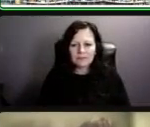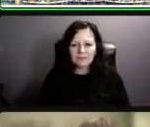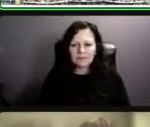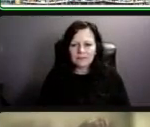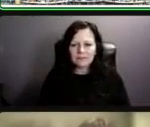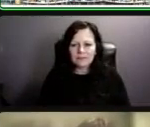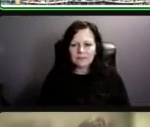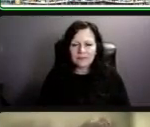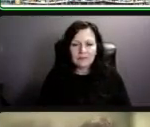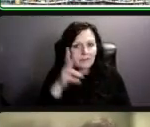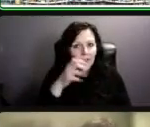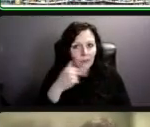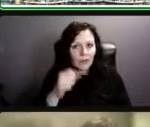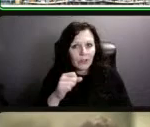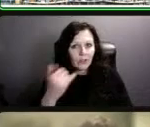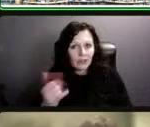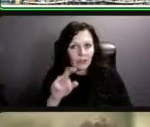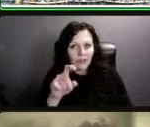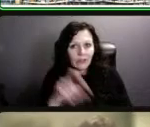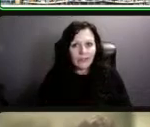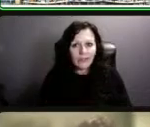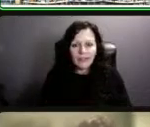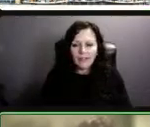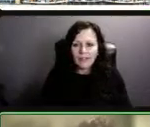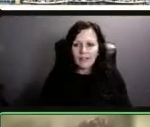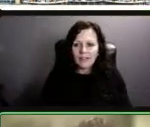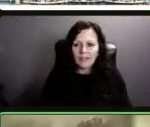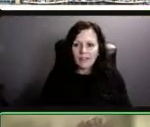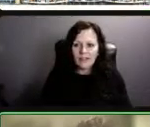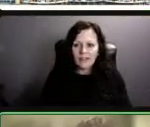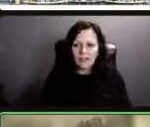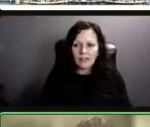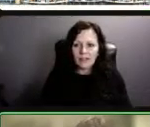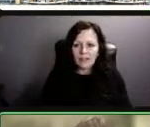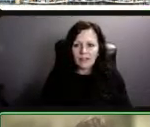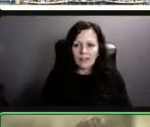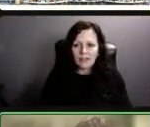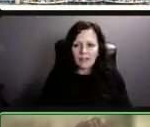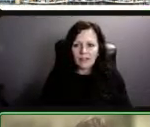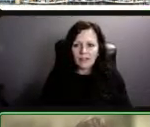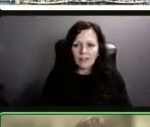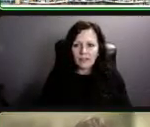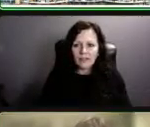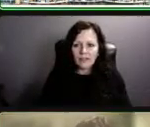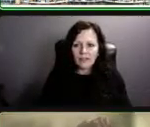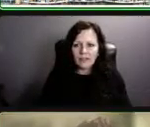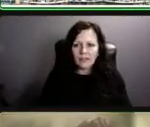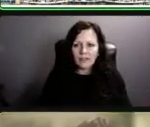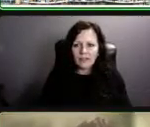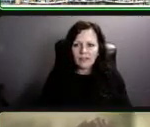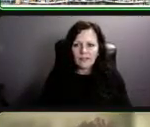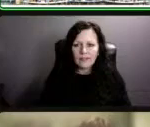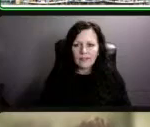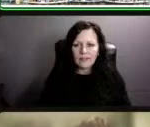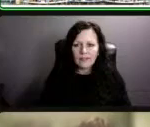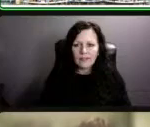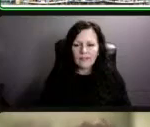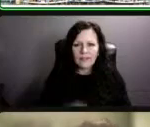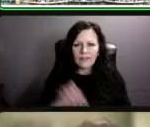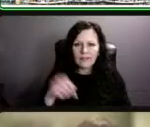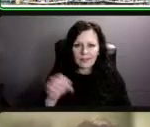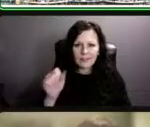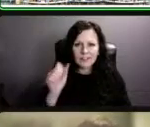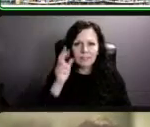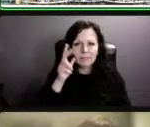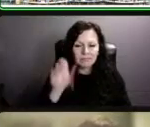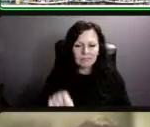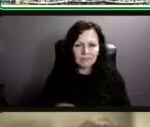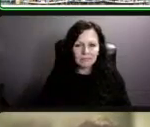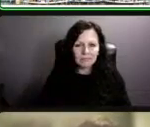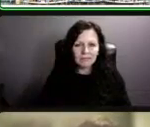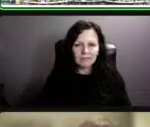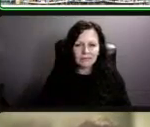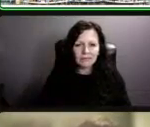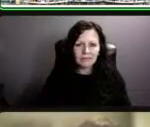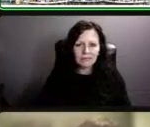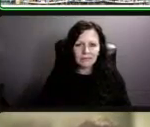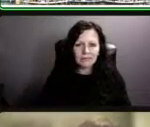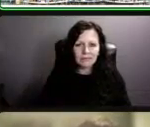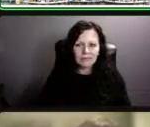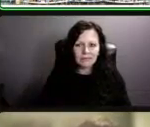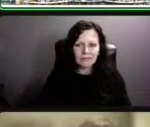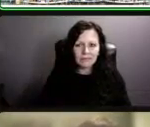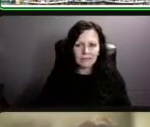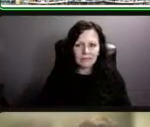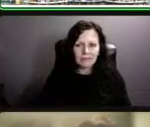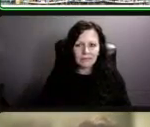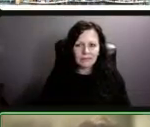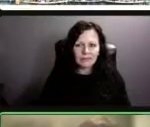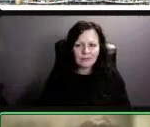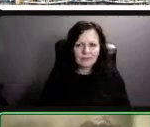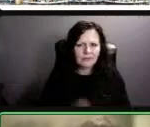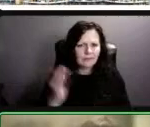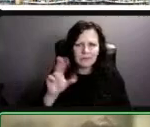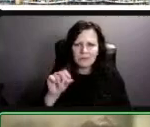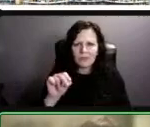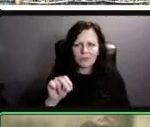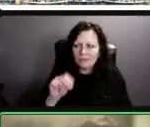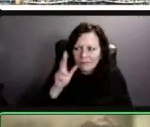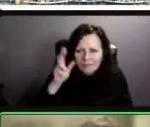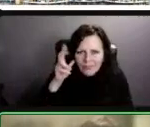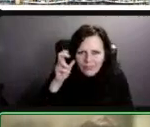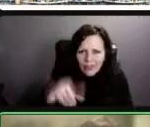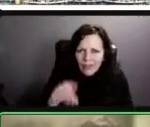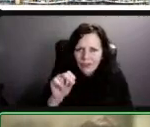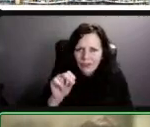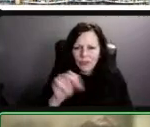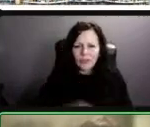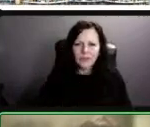THE MAN UNDER YOU HEAR BETTER